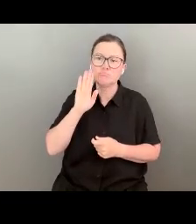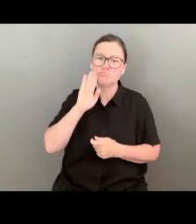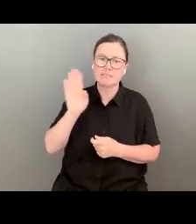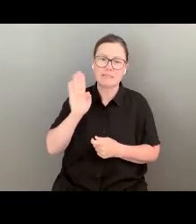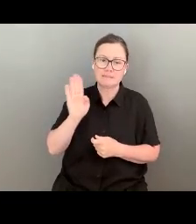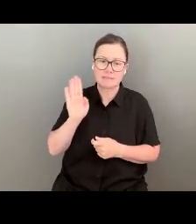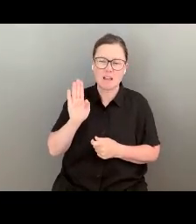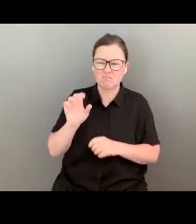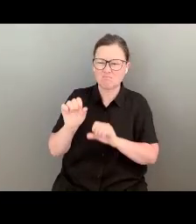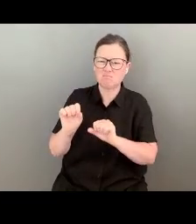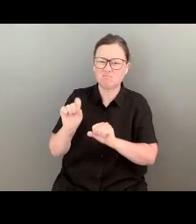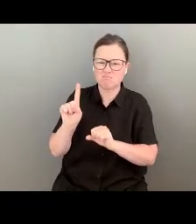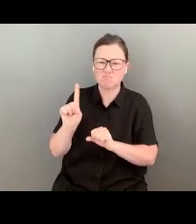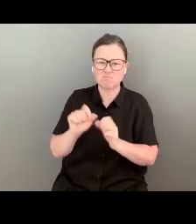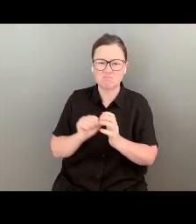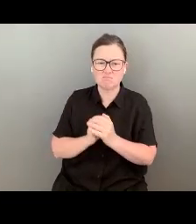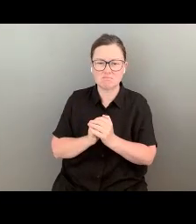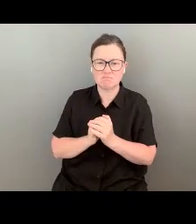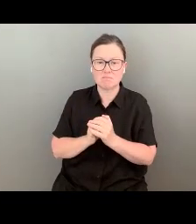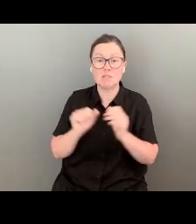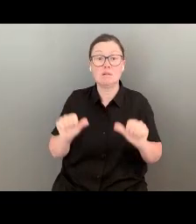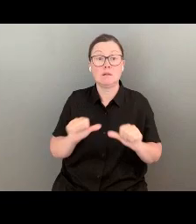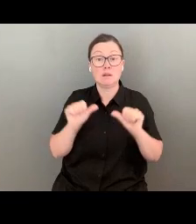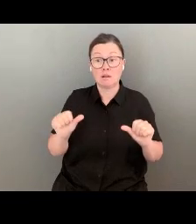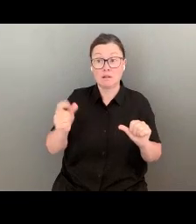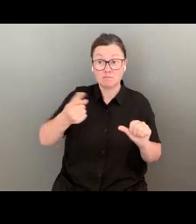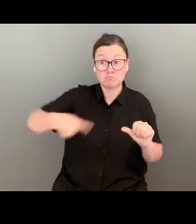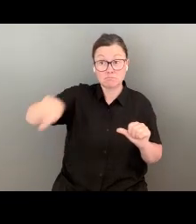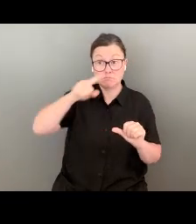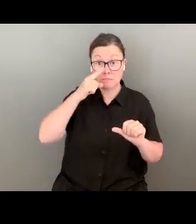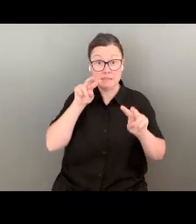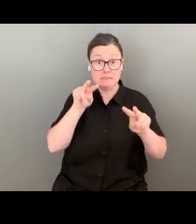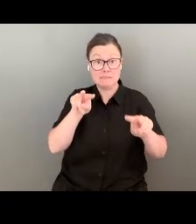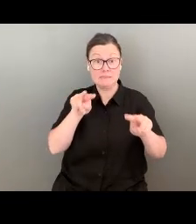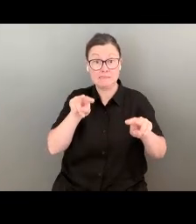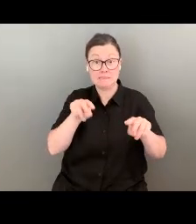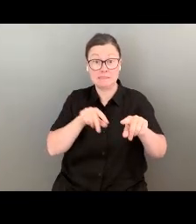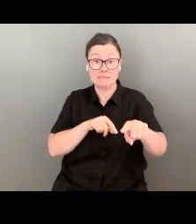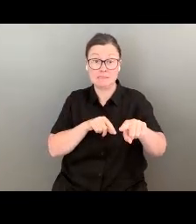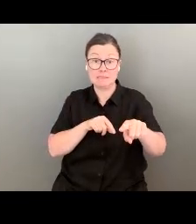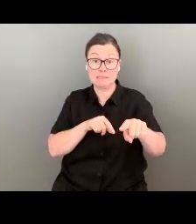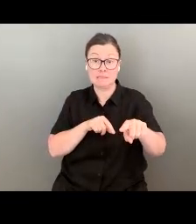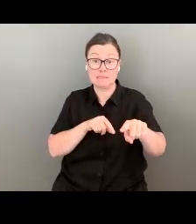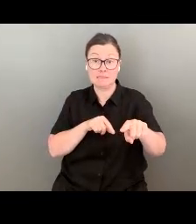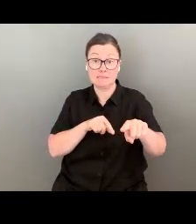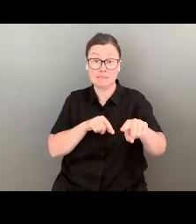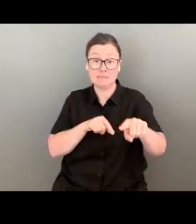Okay. Can everyone see? The present. The presentation? Yep.